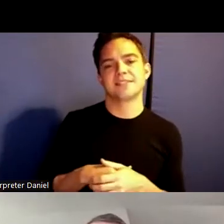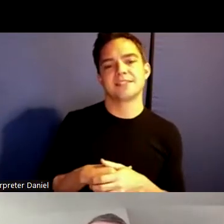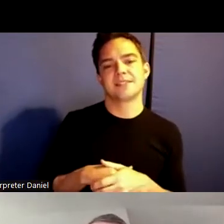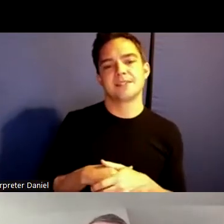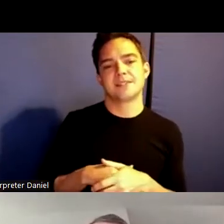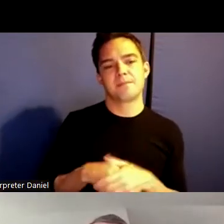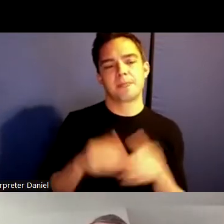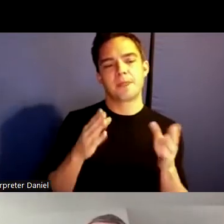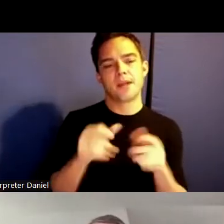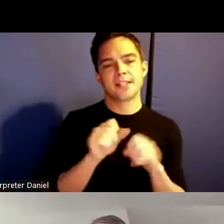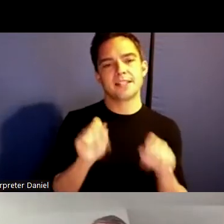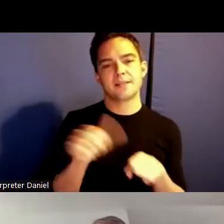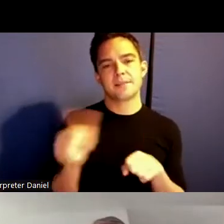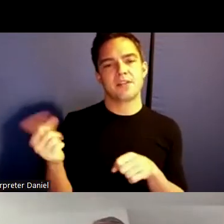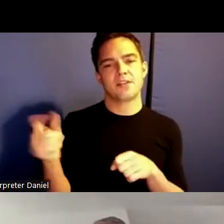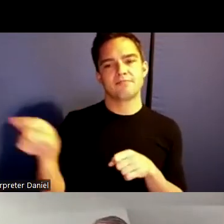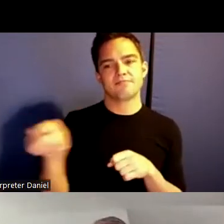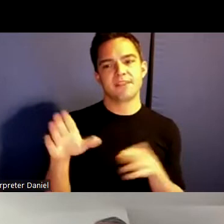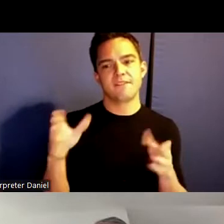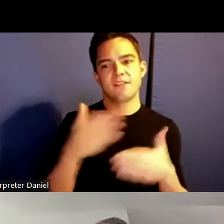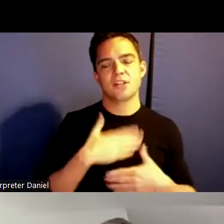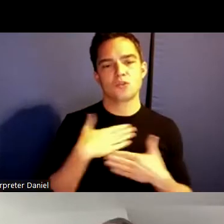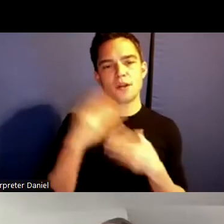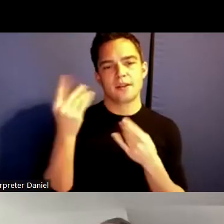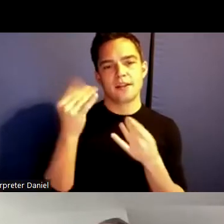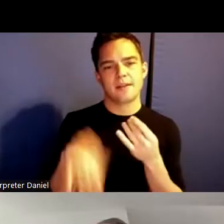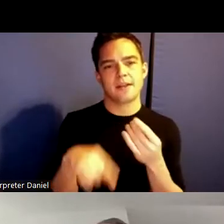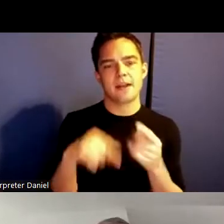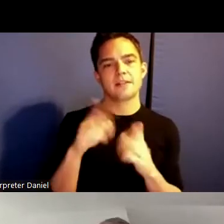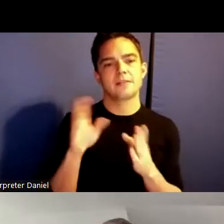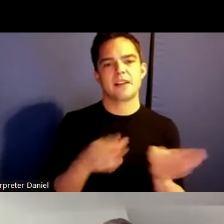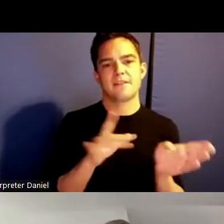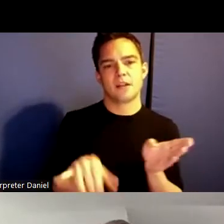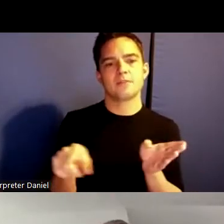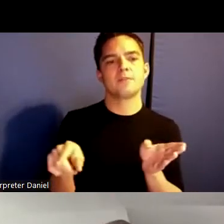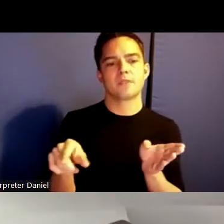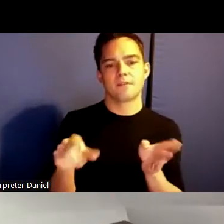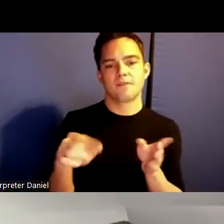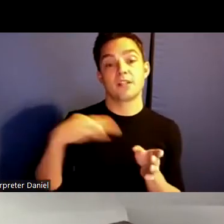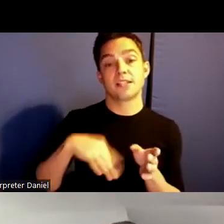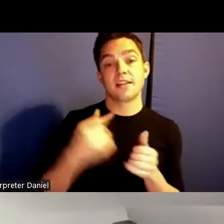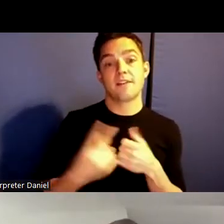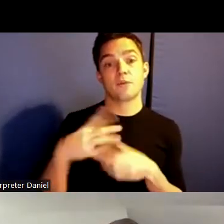system and others have avoided thinking about it and even planning for it for the sake of everyone involved, and the